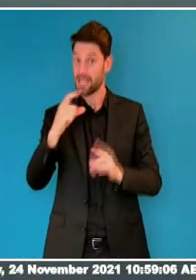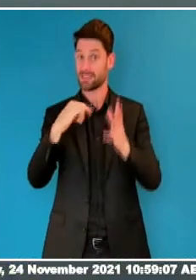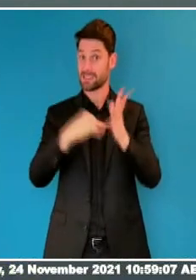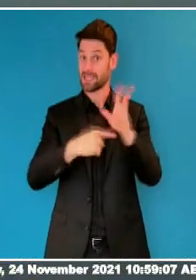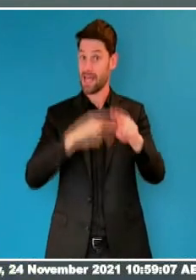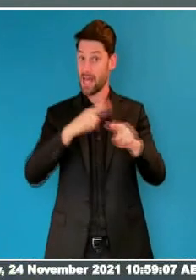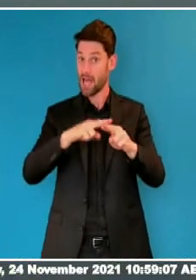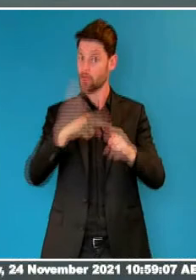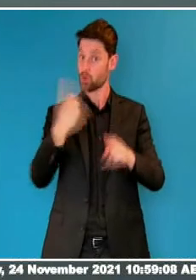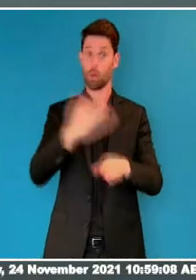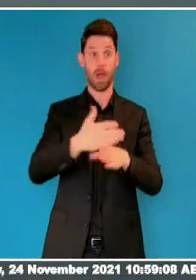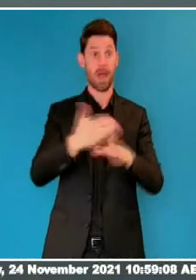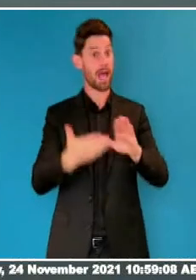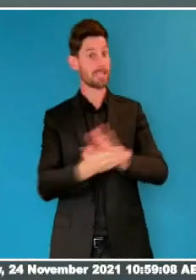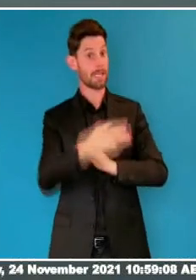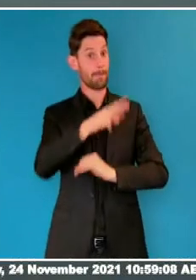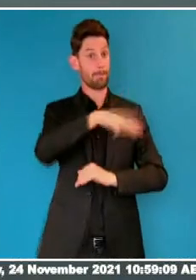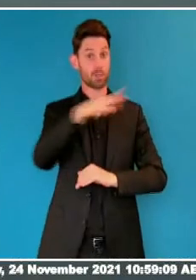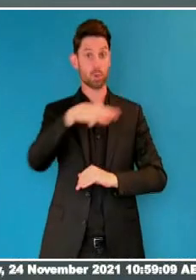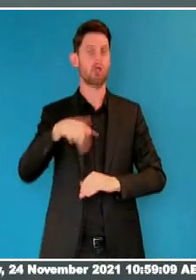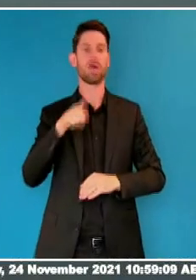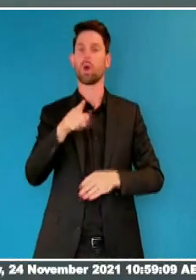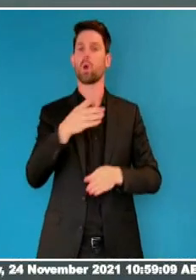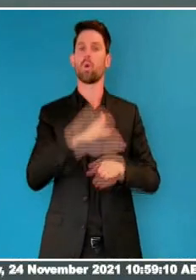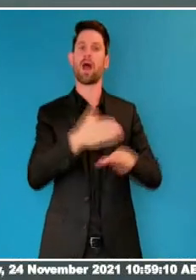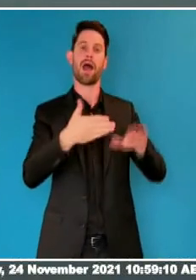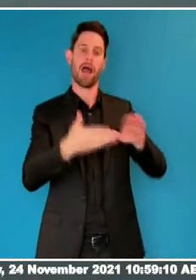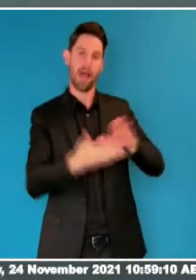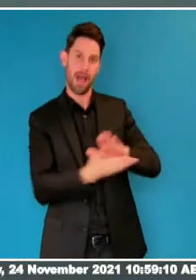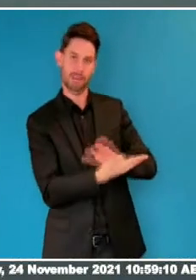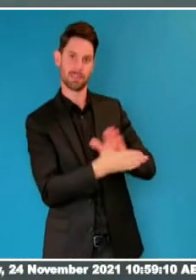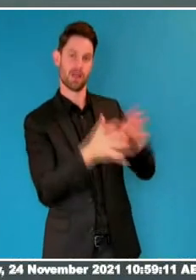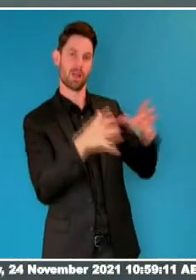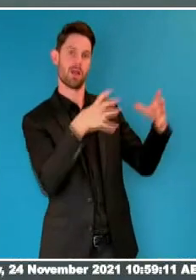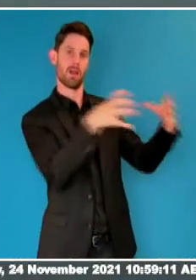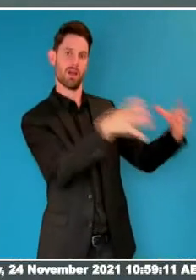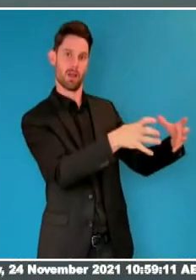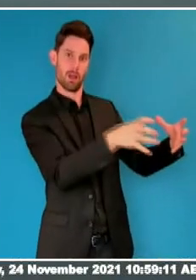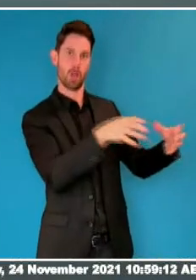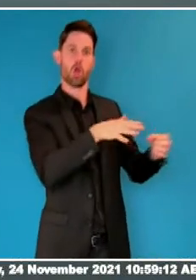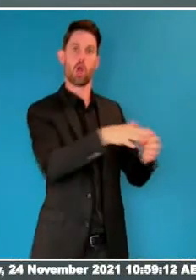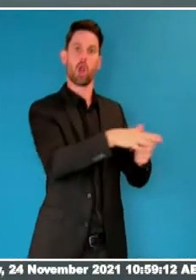McDonald's restaurant are engaged on an employment basis with the local franchisee.